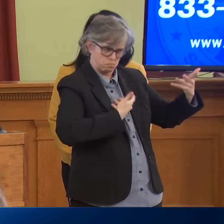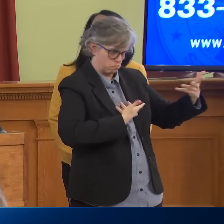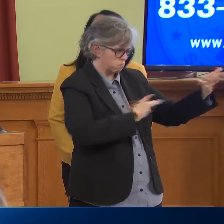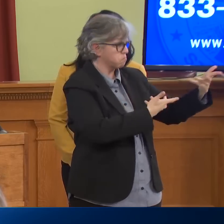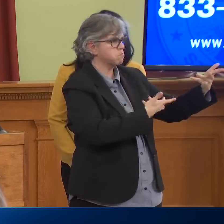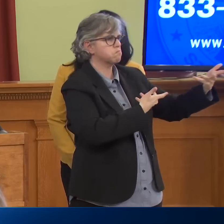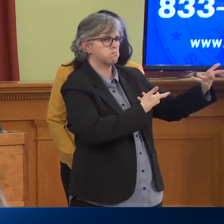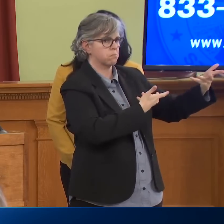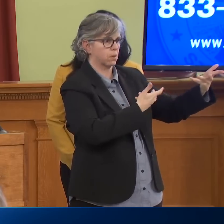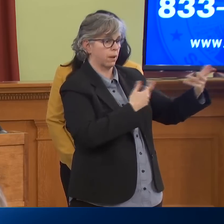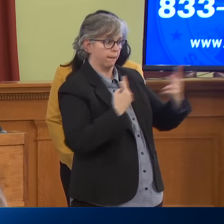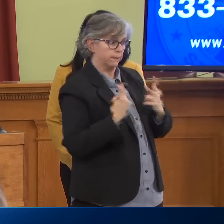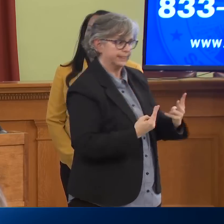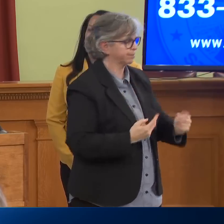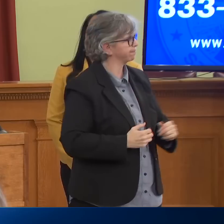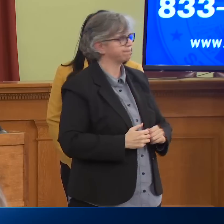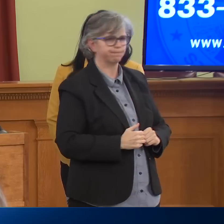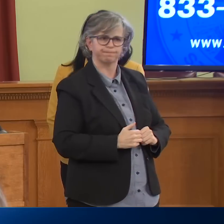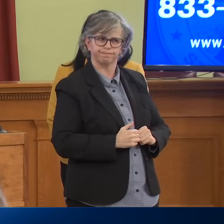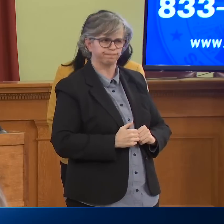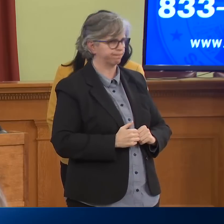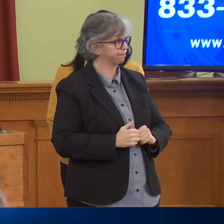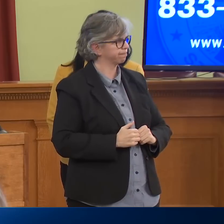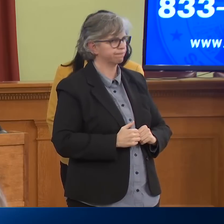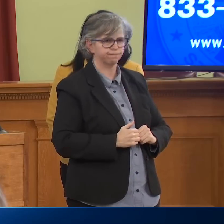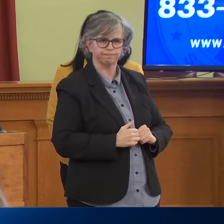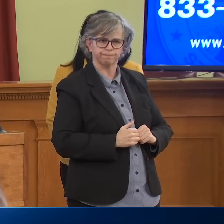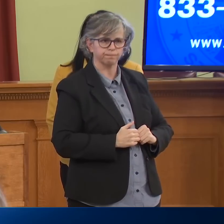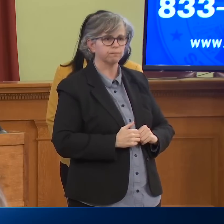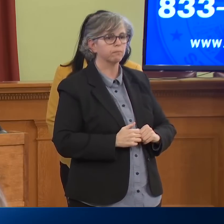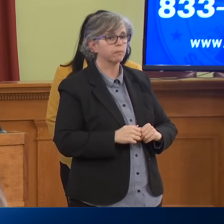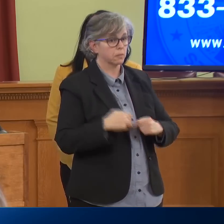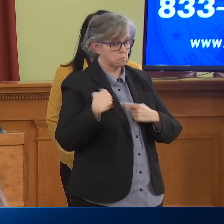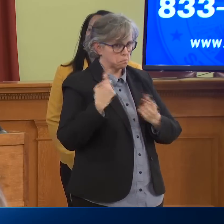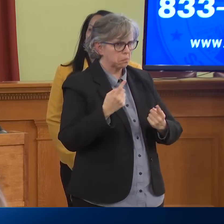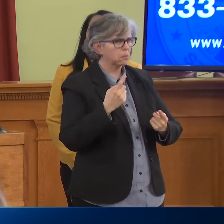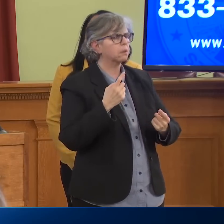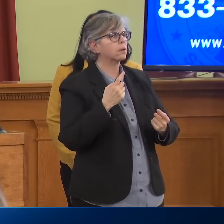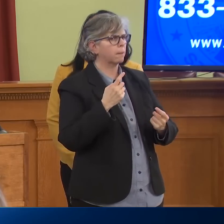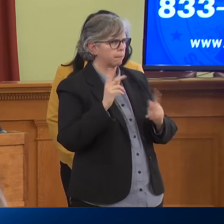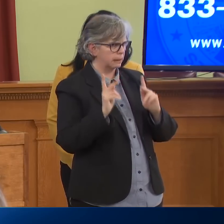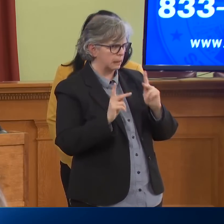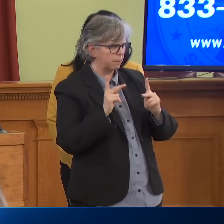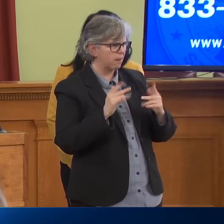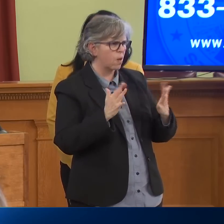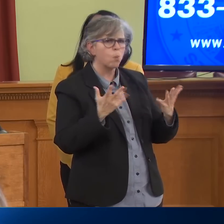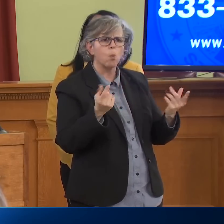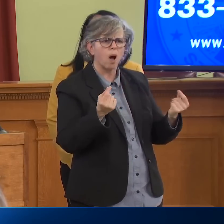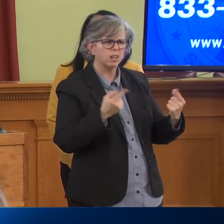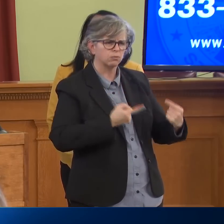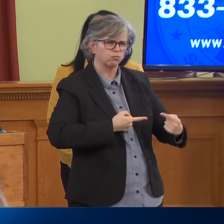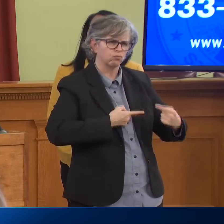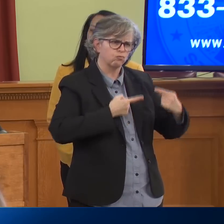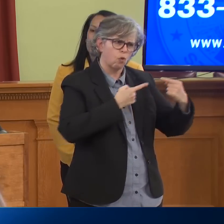CONCERNED TO MAKE SURE THERE IS CONTINUED TELEPHONE CONTACT BETWEEN THE PATIENT AND VISITORS AND MAKING SURE THERE IS CONTINUED TELEPHONE